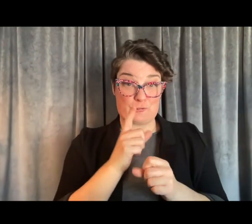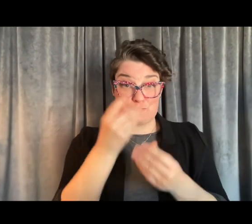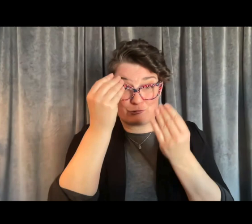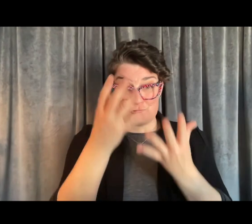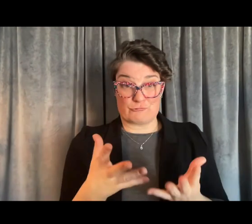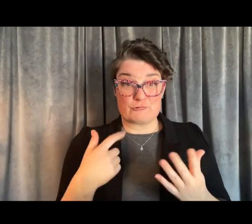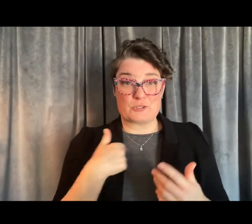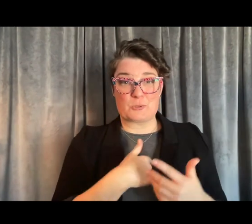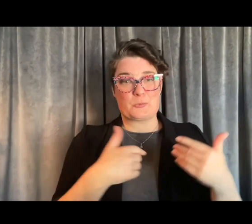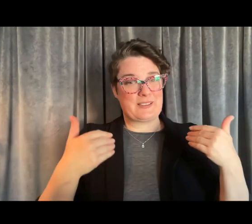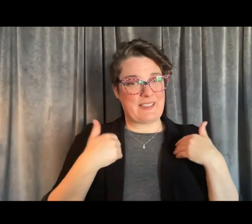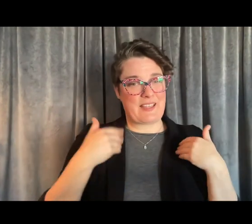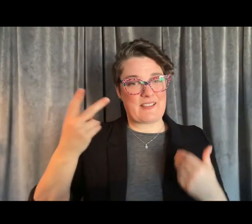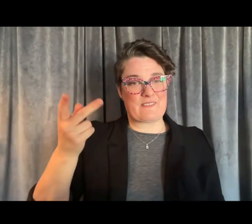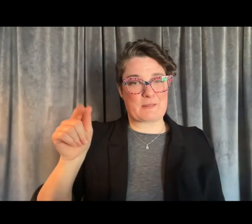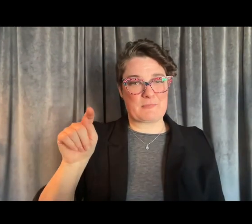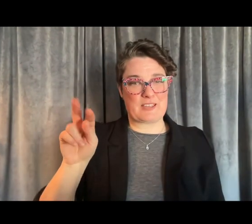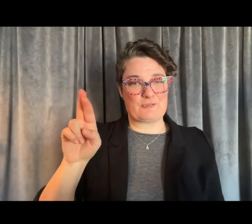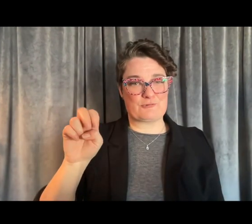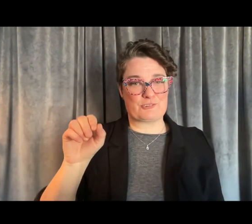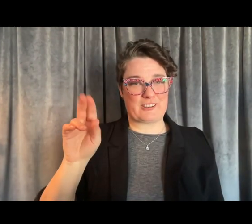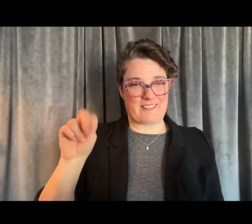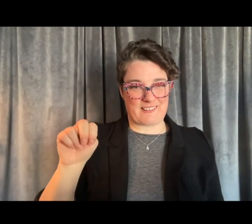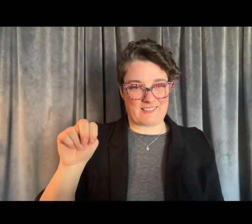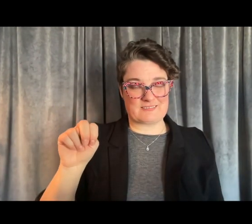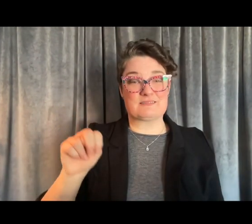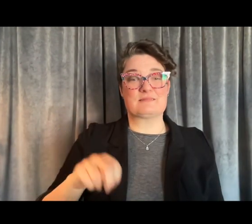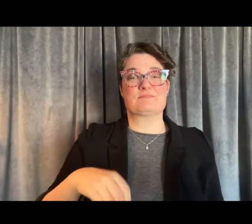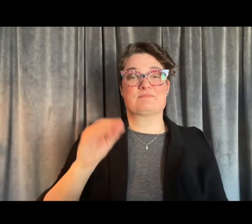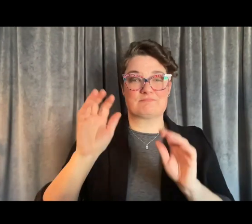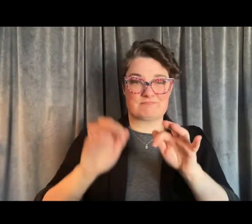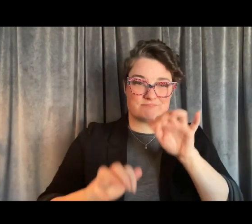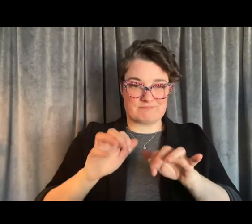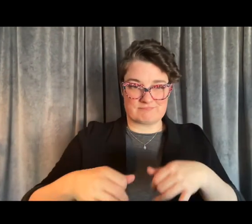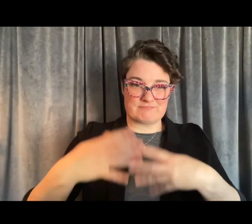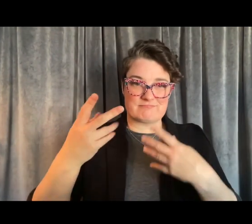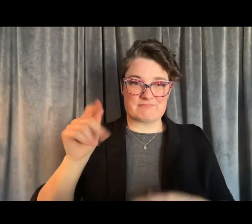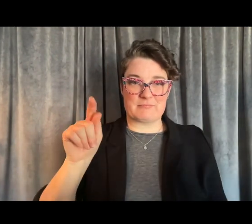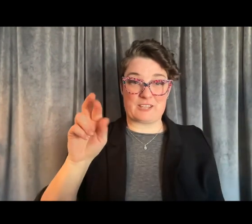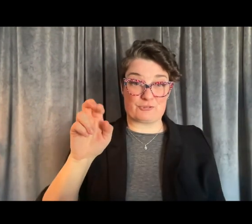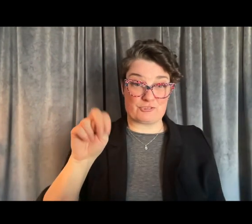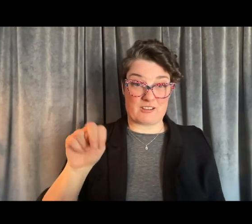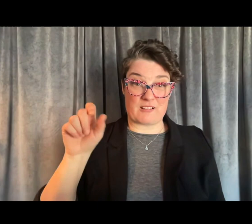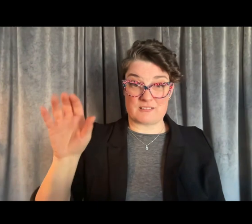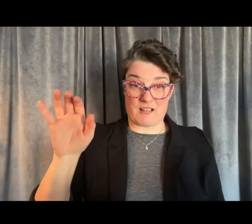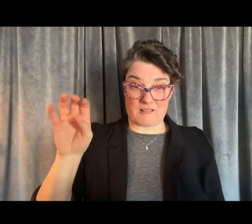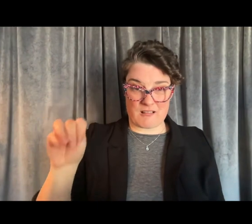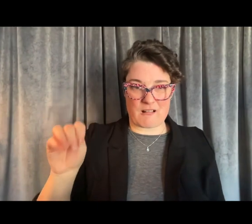Wanna make sure that, you know, we have a Patreon patreon.com/dreamingtheworldtocome